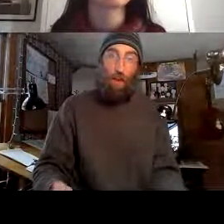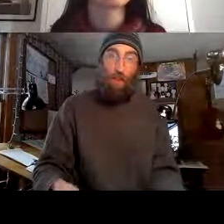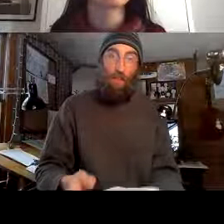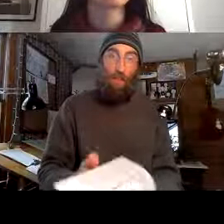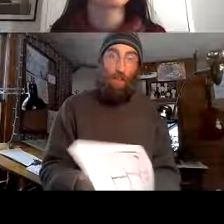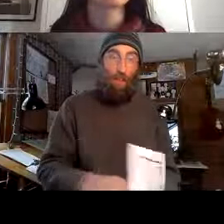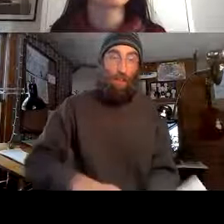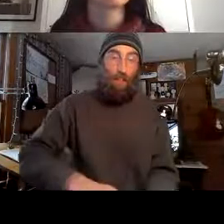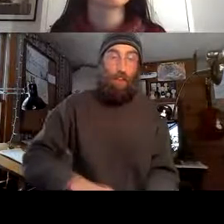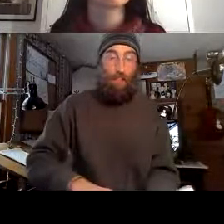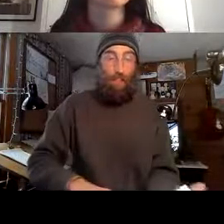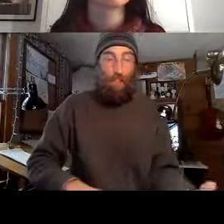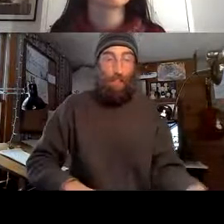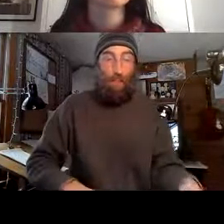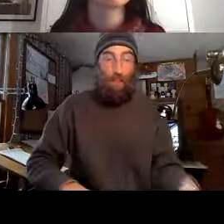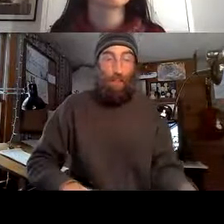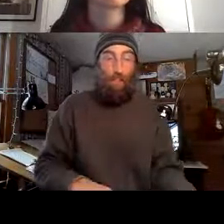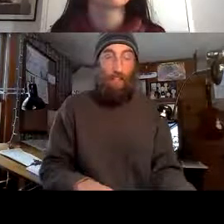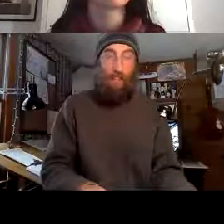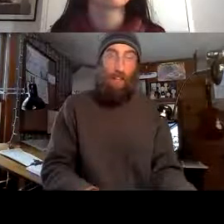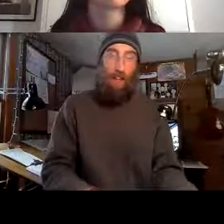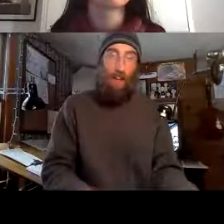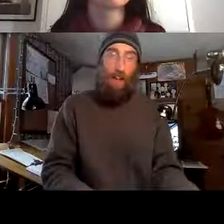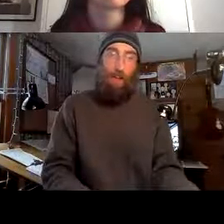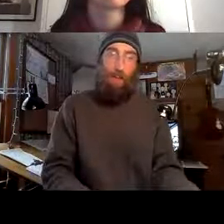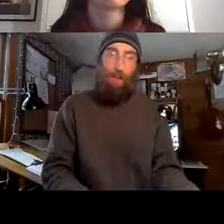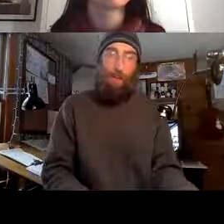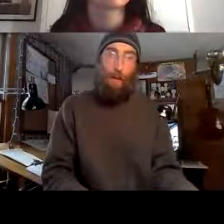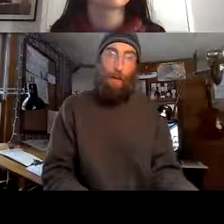And one of the daughters in the Virginia family says: how come your belt